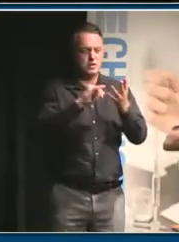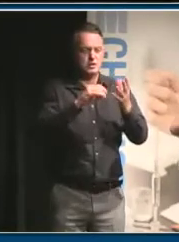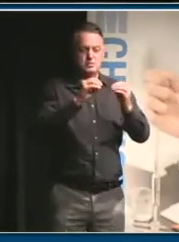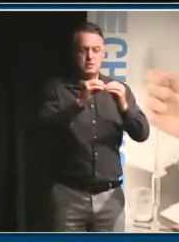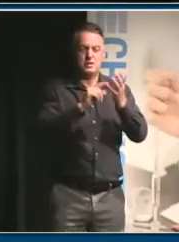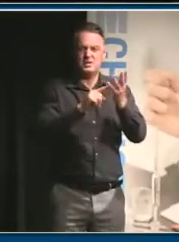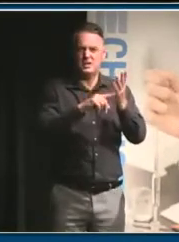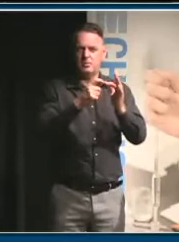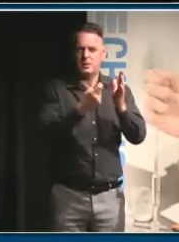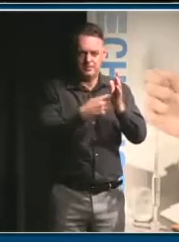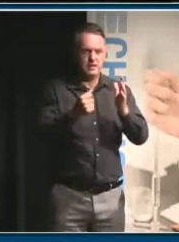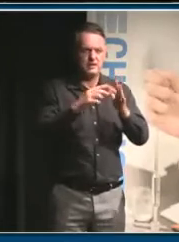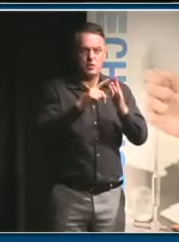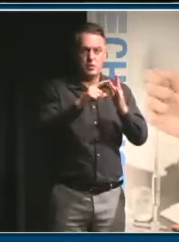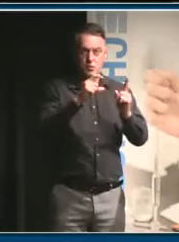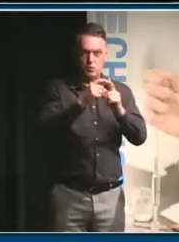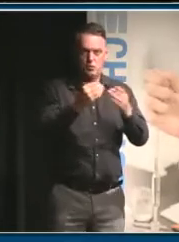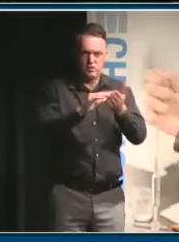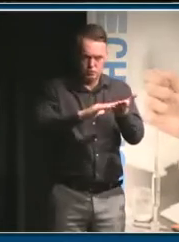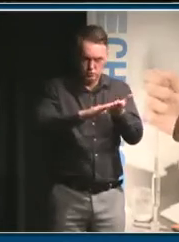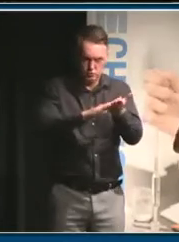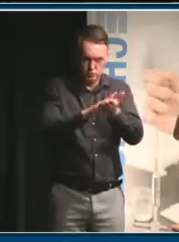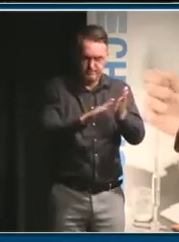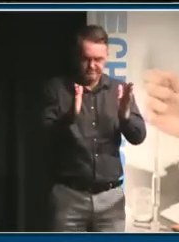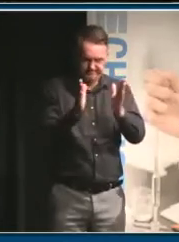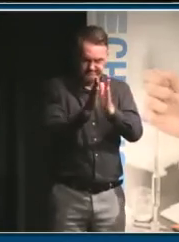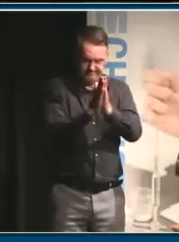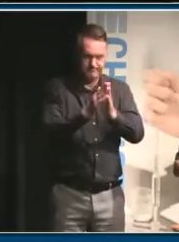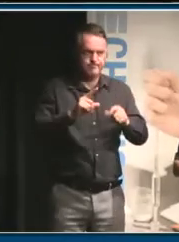a wood composite adhesive of wood chips and most construction is built on this thing.